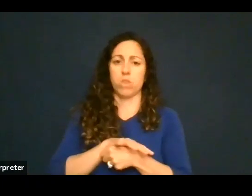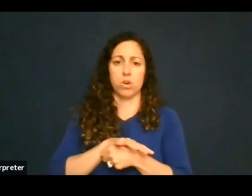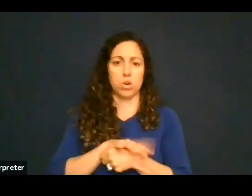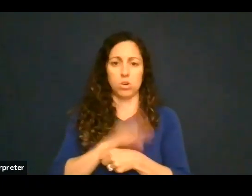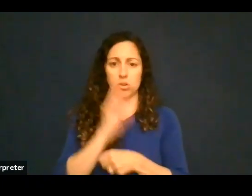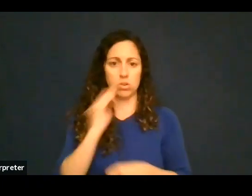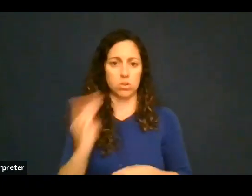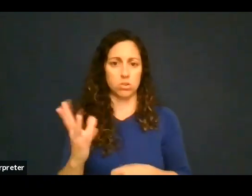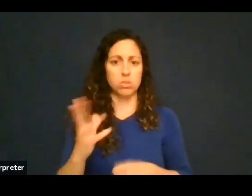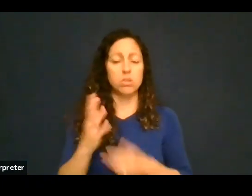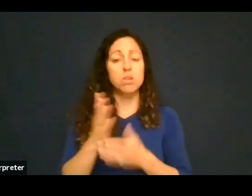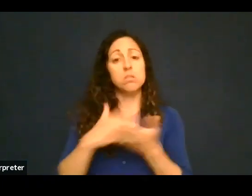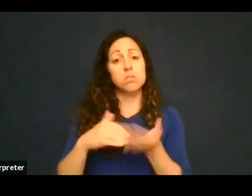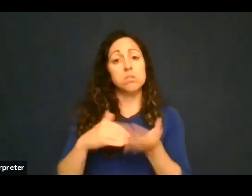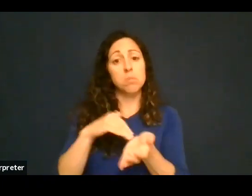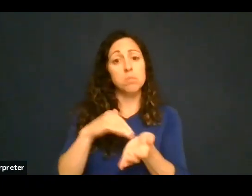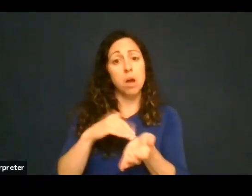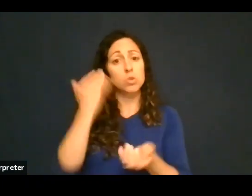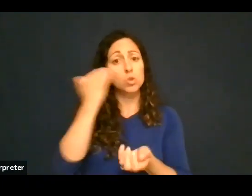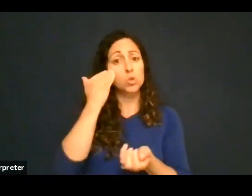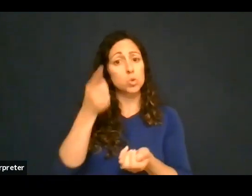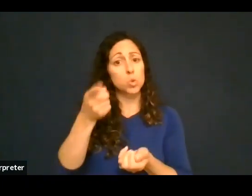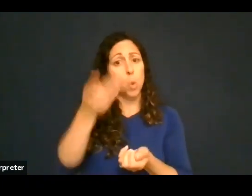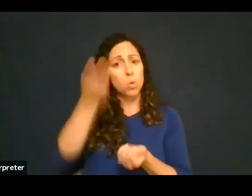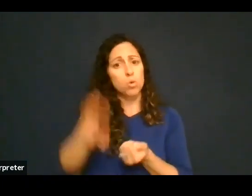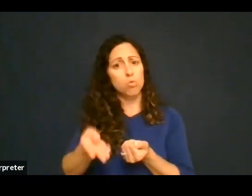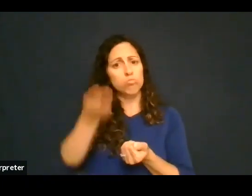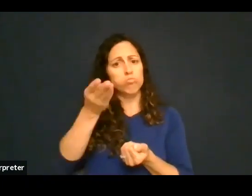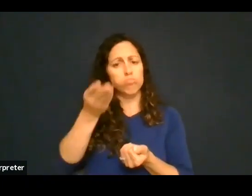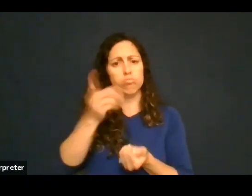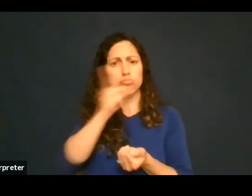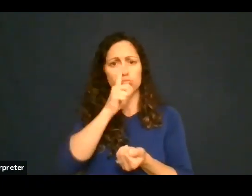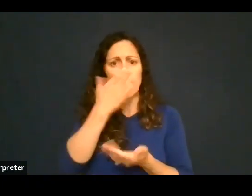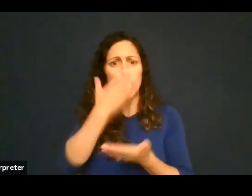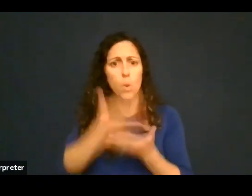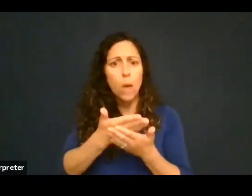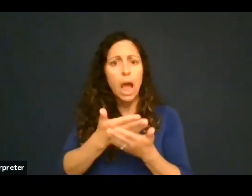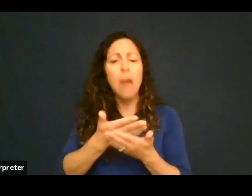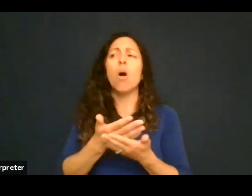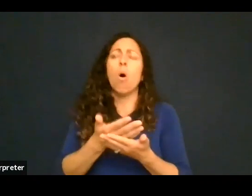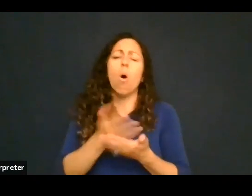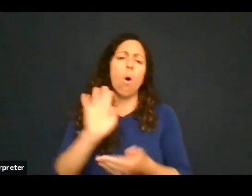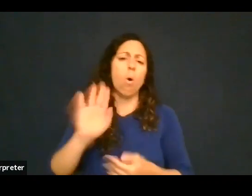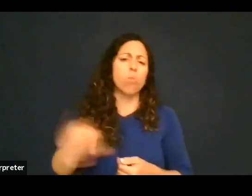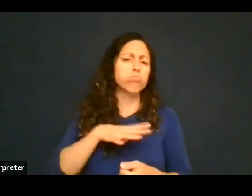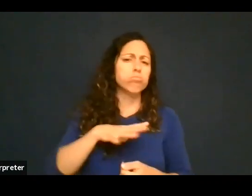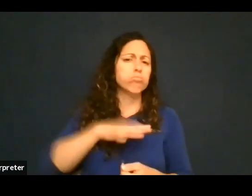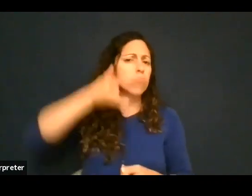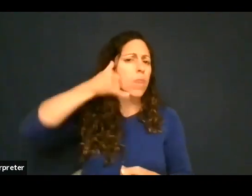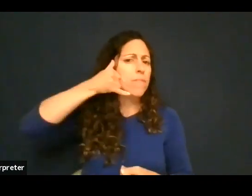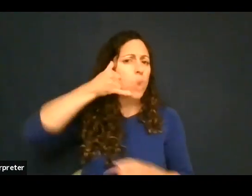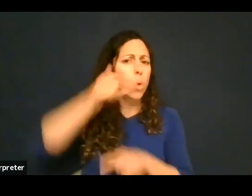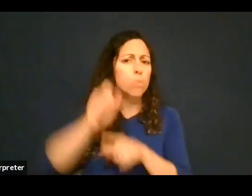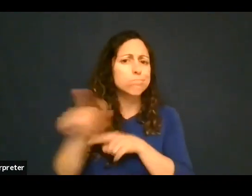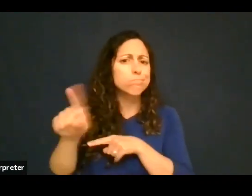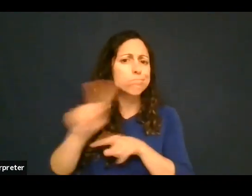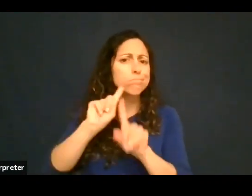may be willing to order a test for you over the phone and have a sample kit sent to your home.